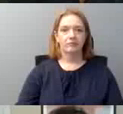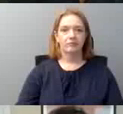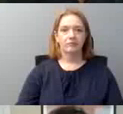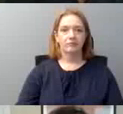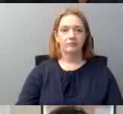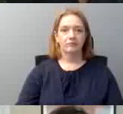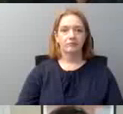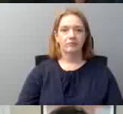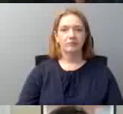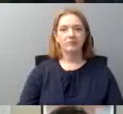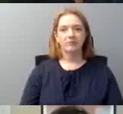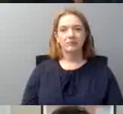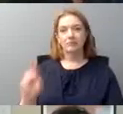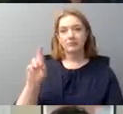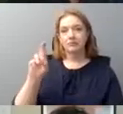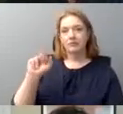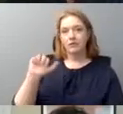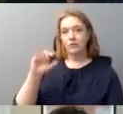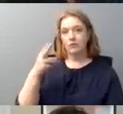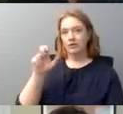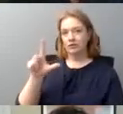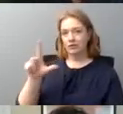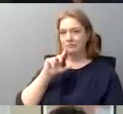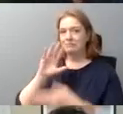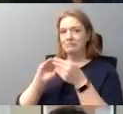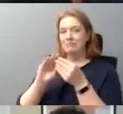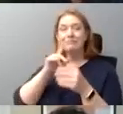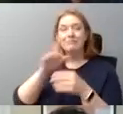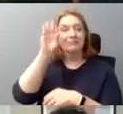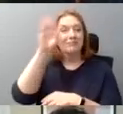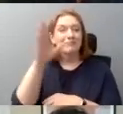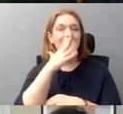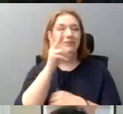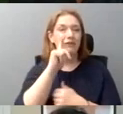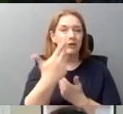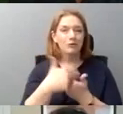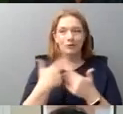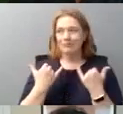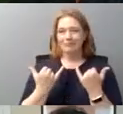R: Hello and thank you for joining us tonight! We have a very special series